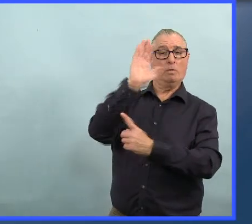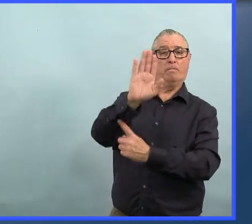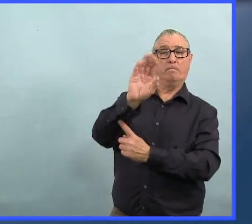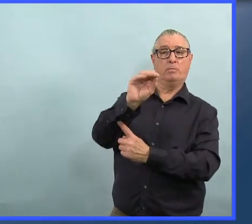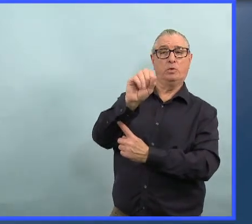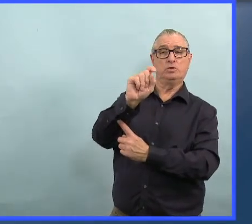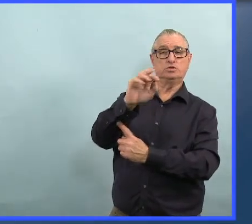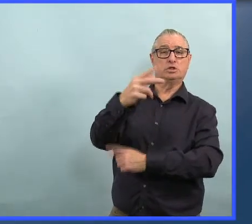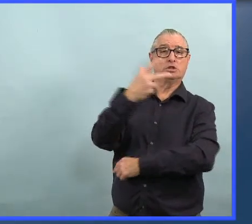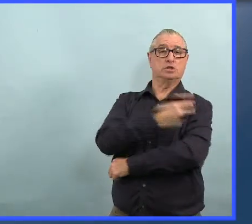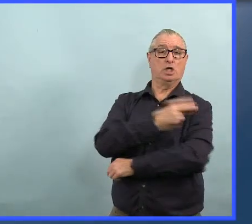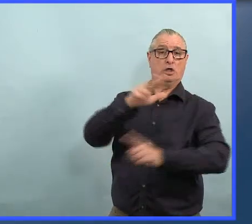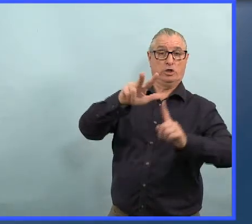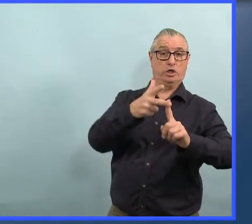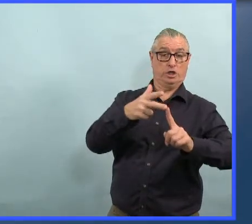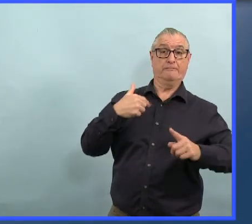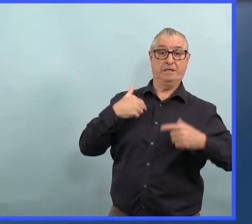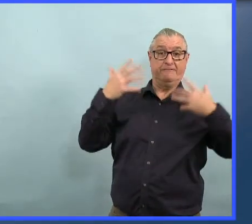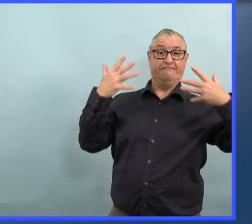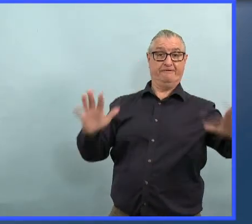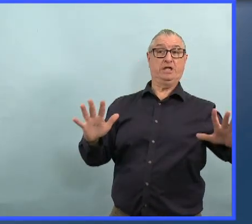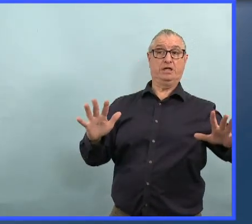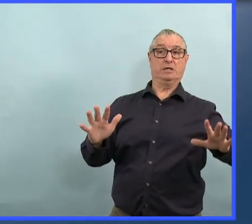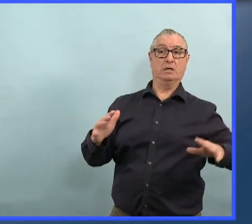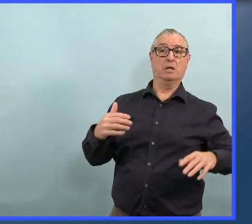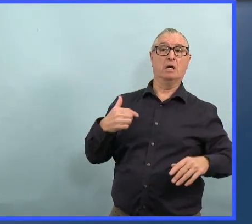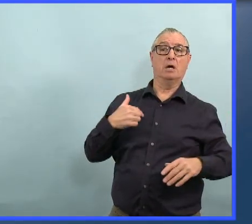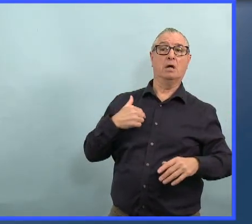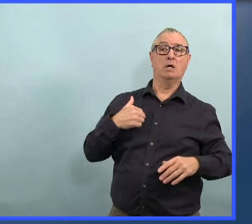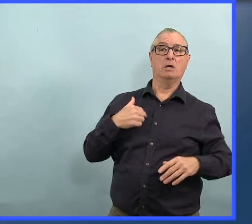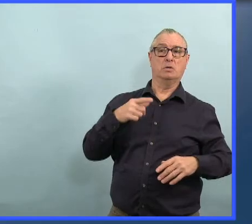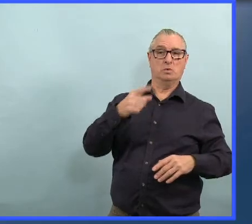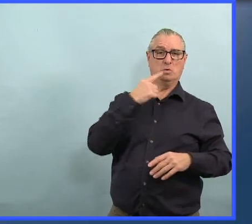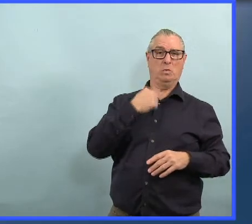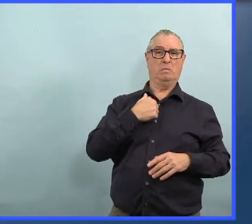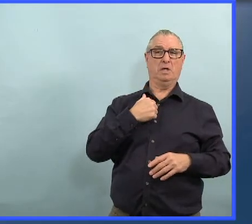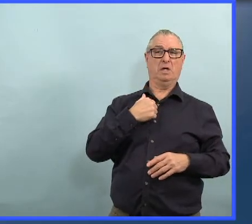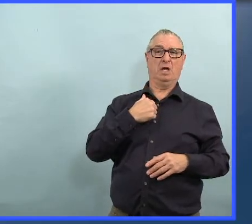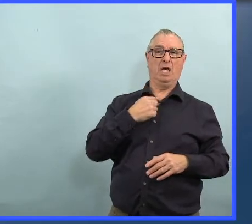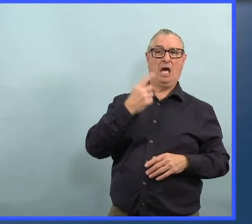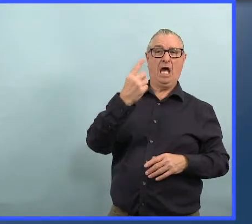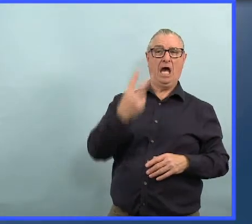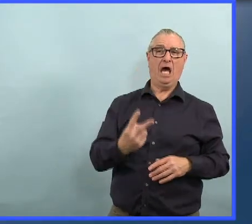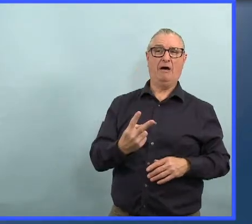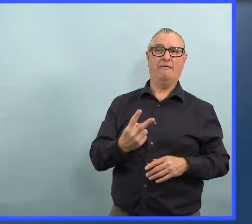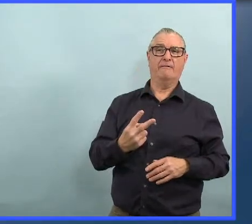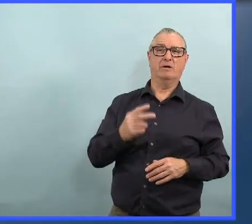i was told that it was a half dose so i'm just wondering um is this a change from the